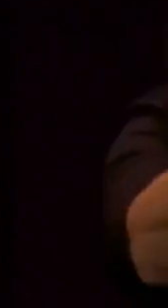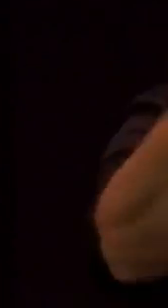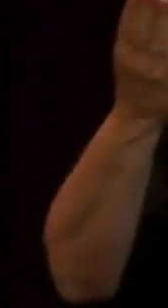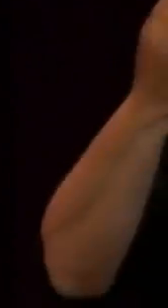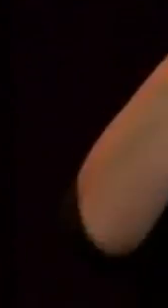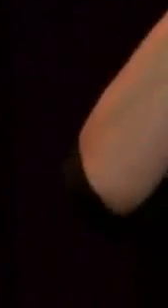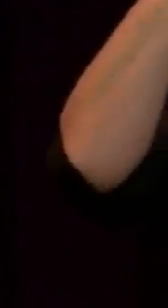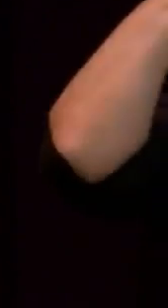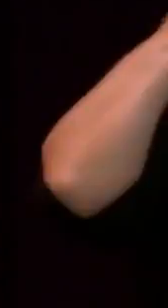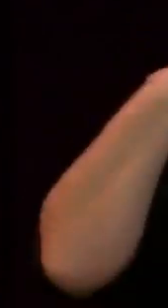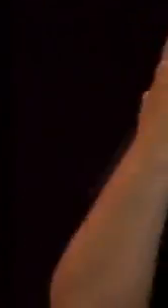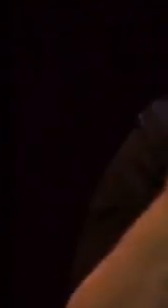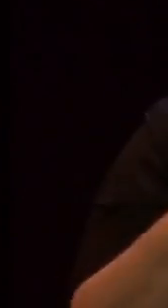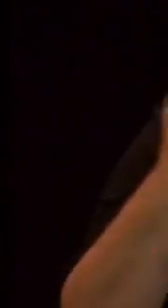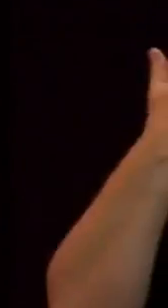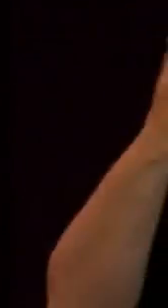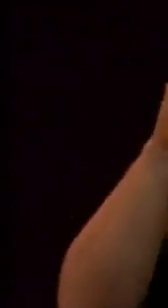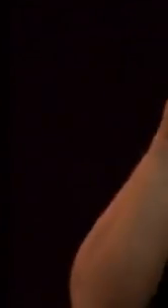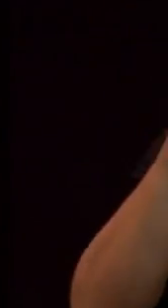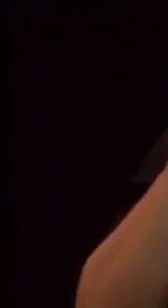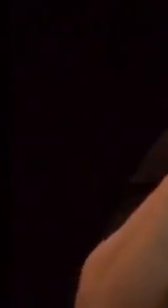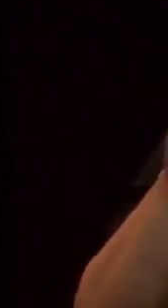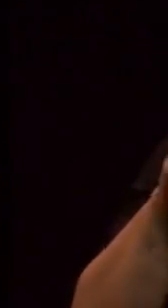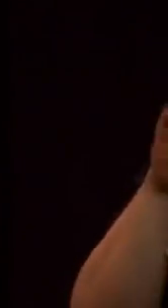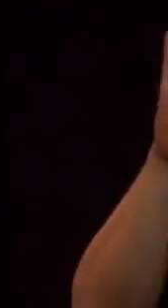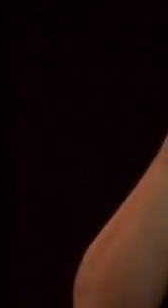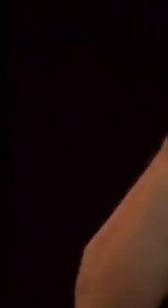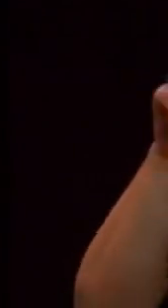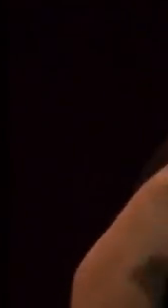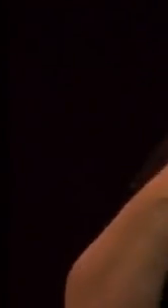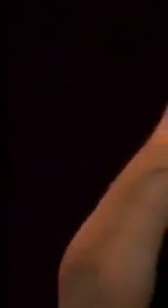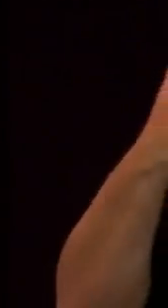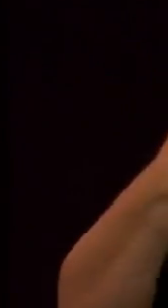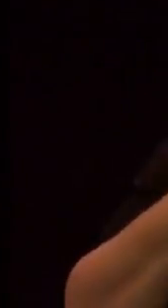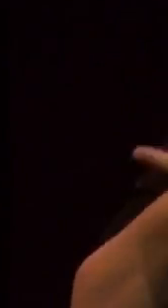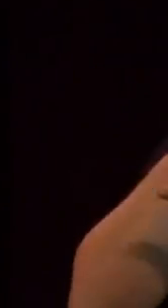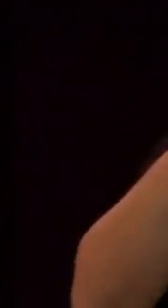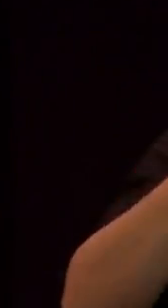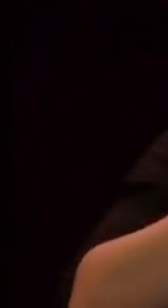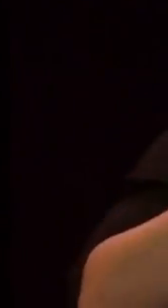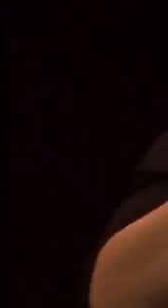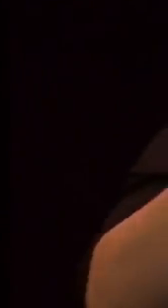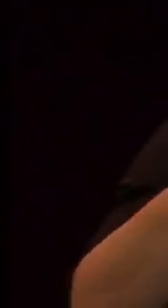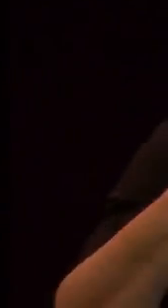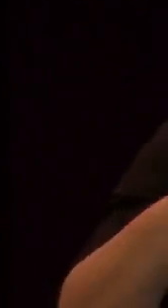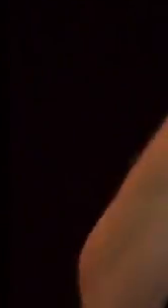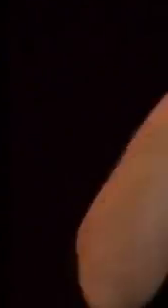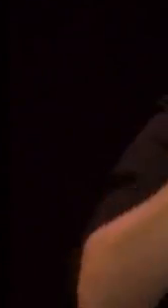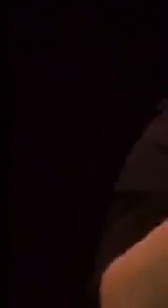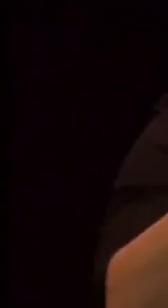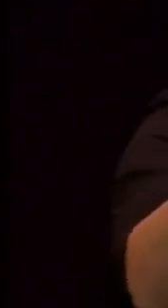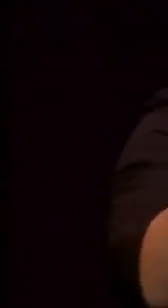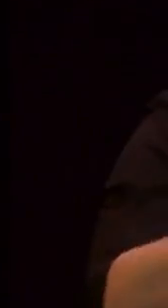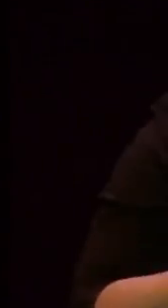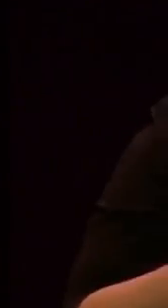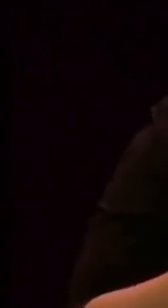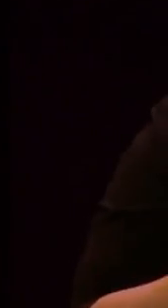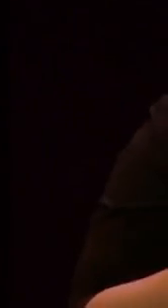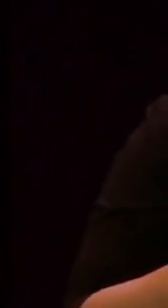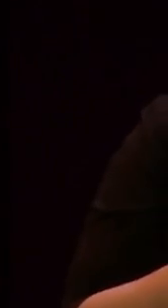AND, FIRST OF ALL, THANK OUR MAYOR WHO HAS REALLY, REALLY LED THE CHARGE ON STATEHOOD THIS TIME AROUND AND IS DOING A